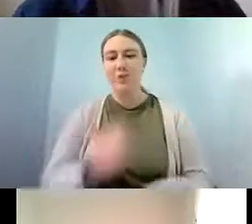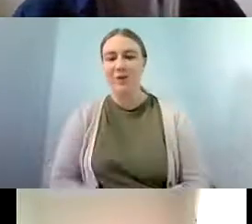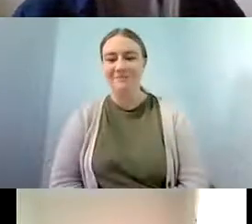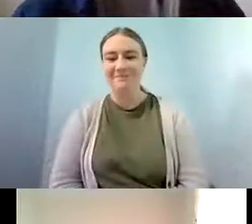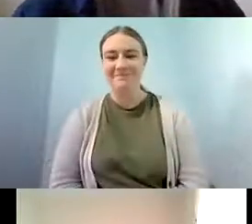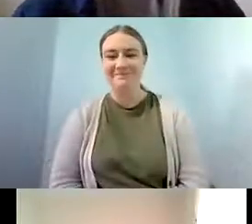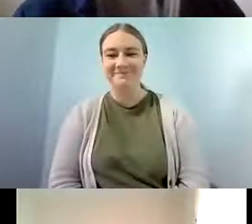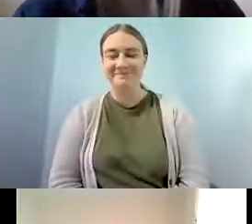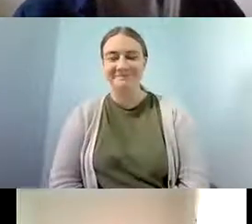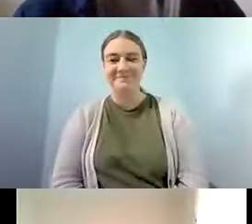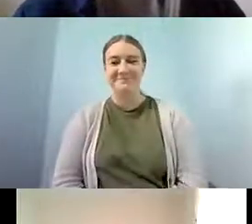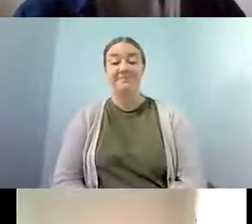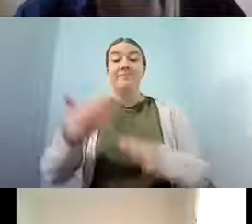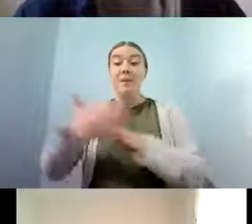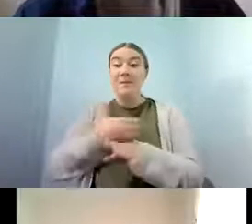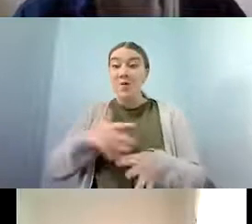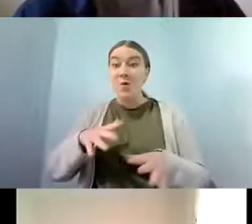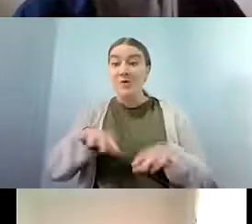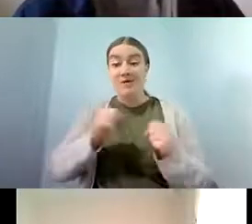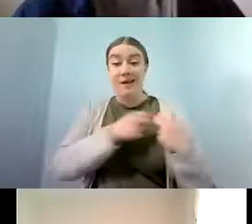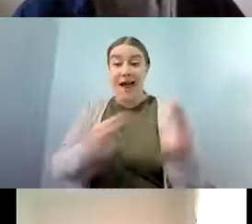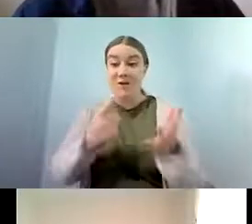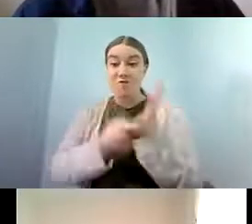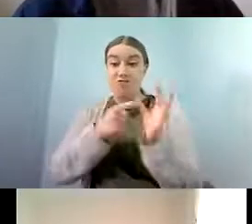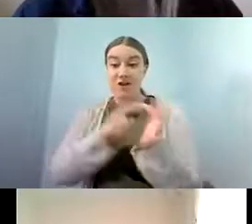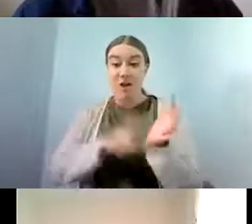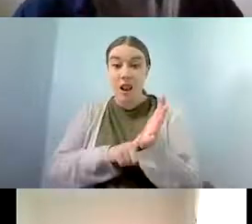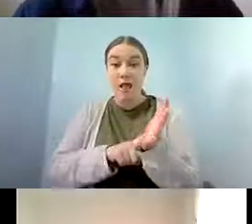so quickly before i hand over to rachel i'll just run through a few pieces of housekeeping